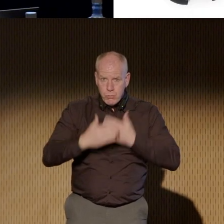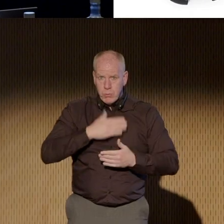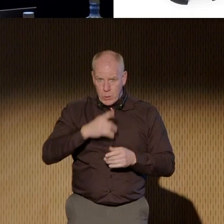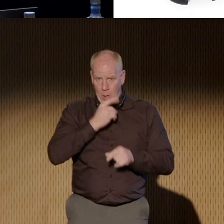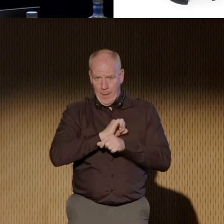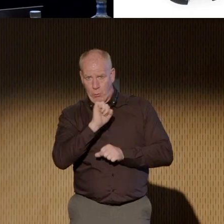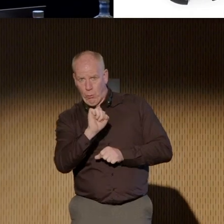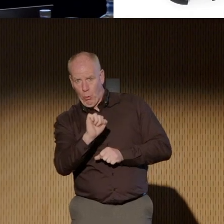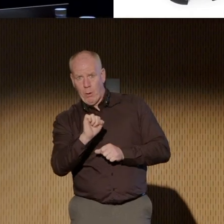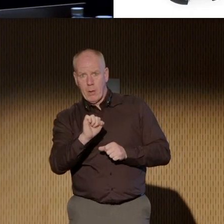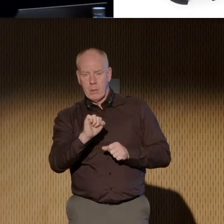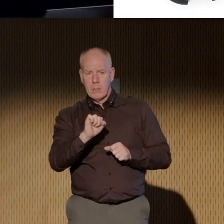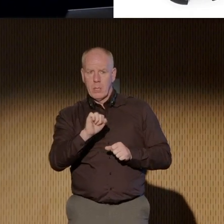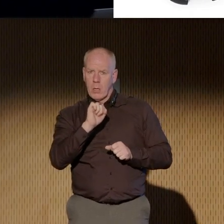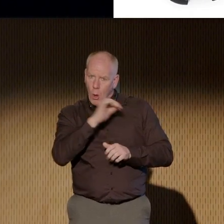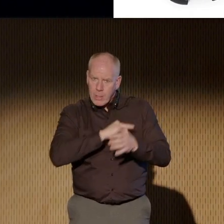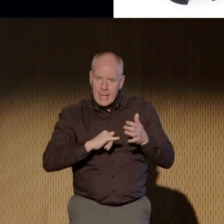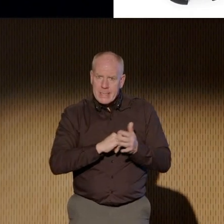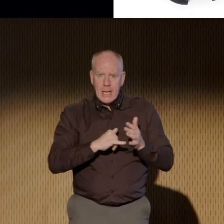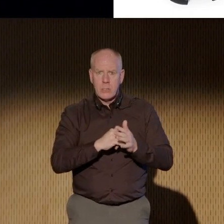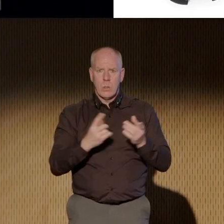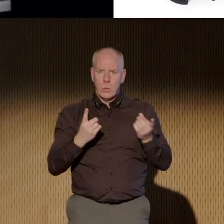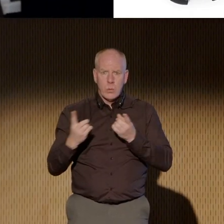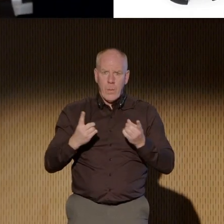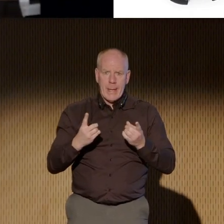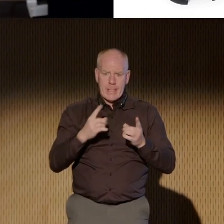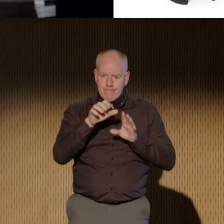bit about what you and your organisation are already measuring at the moment?